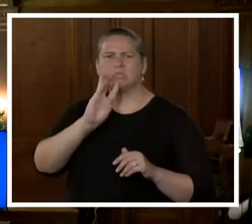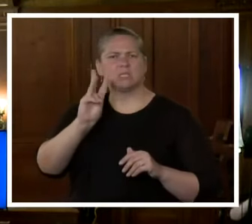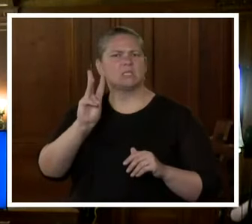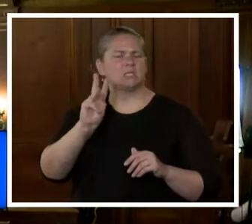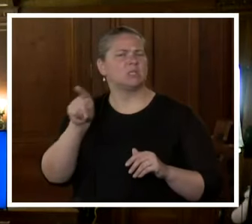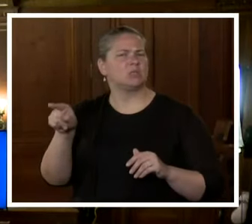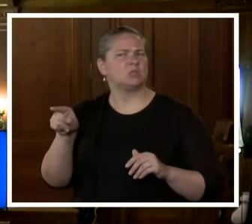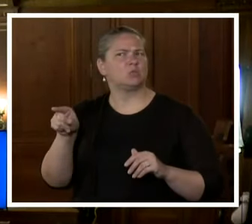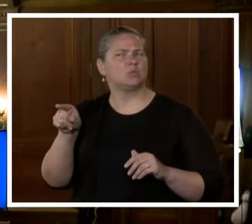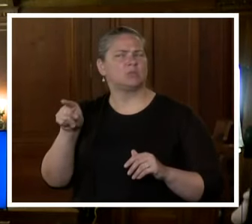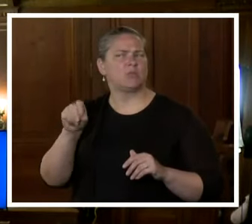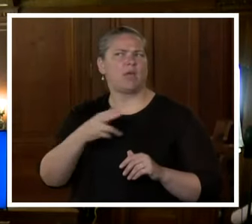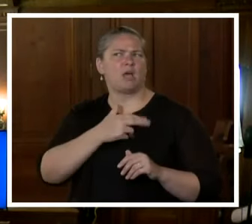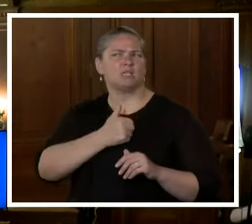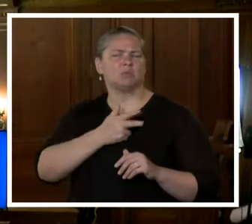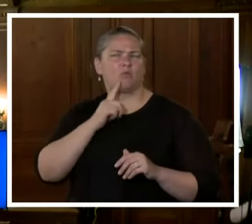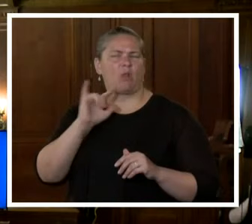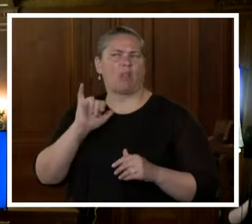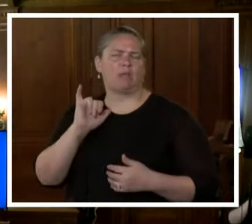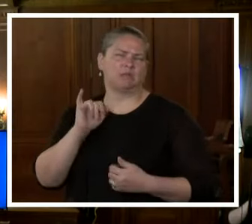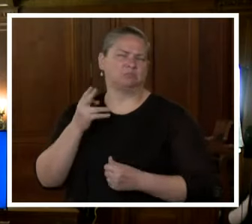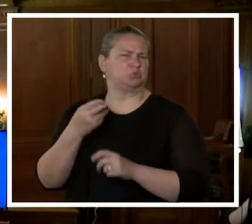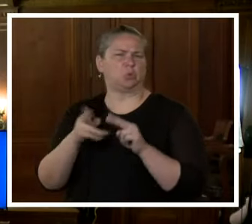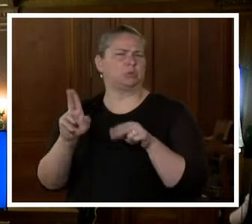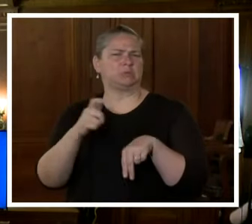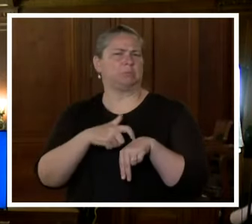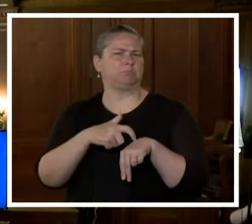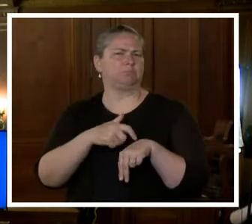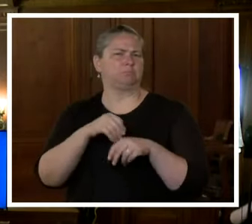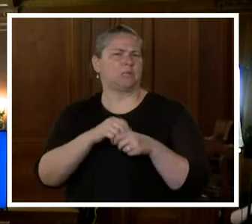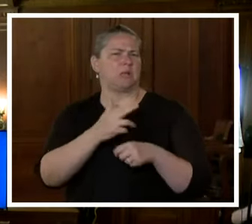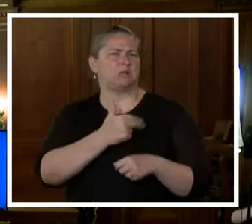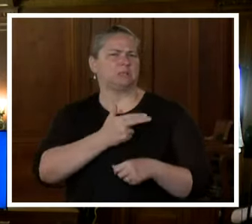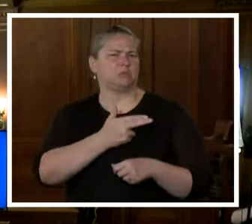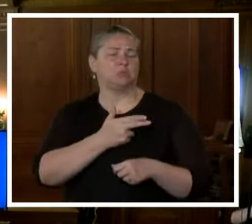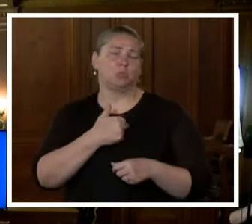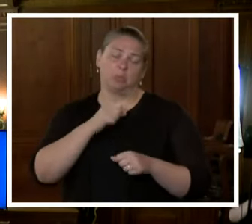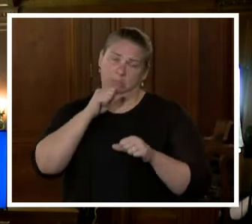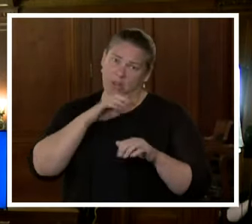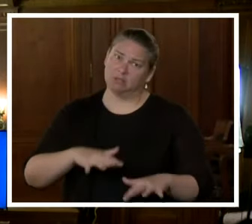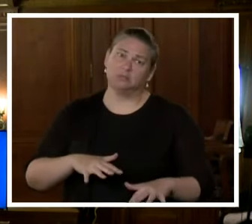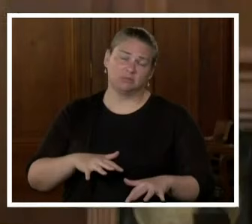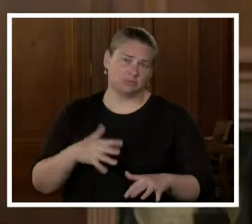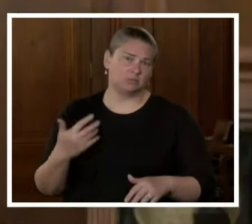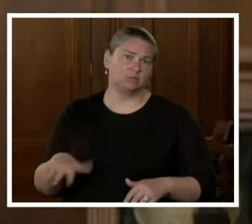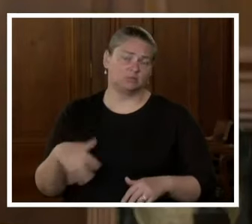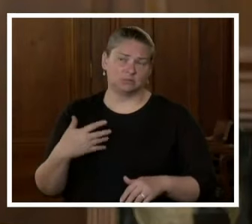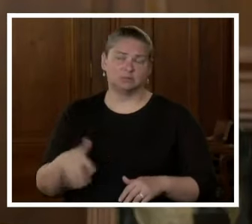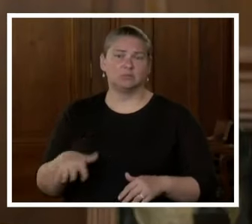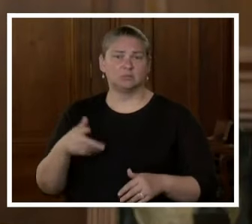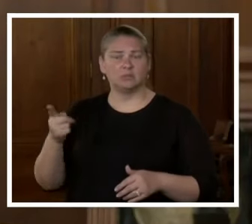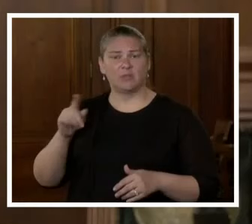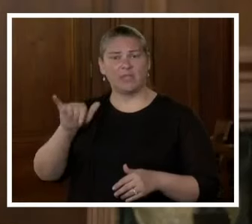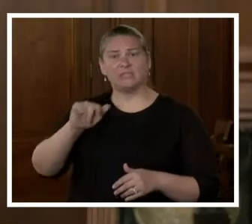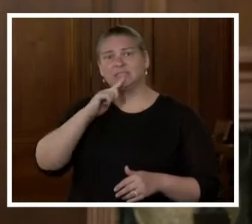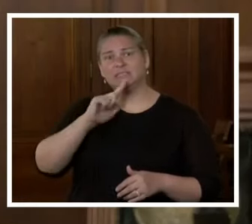EQUITABLE FOR ALL. 160,000 EMPLOYEE VOLUNTEER SERVICE HOURS TO REVITALIZE